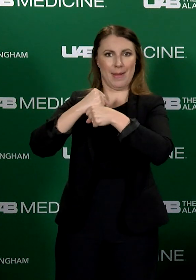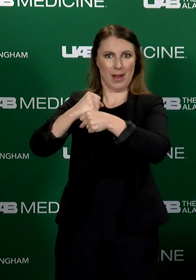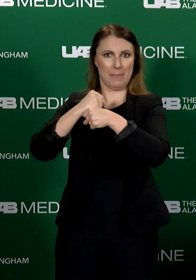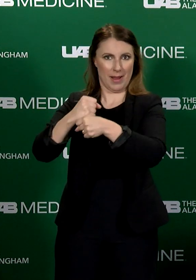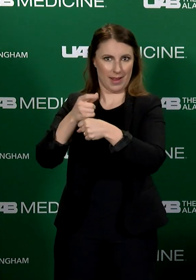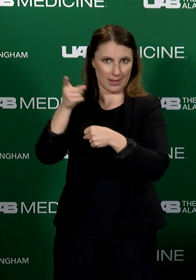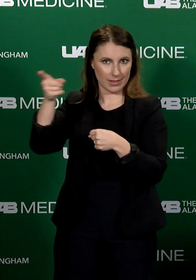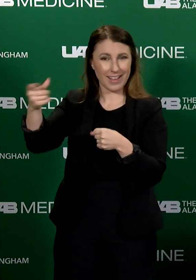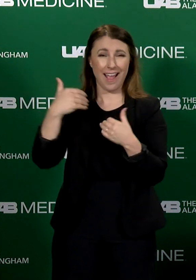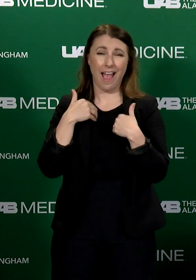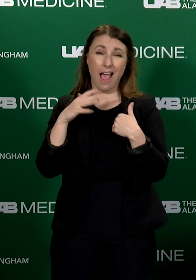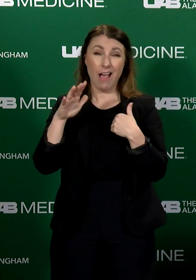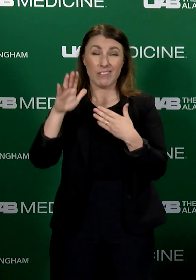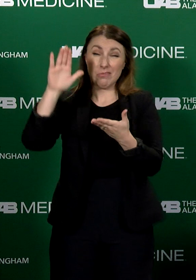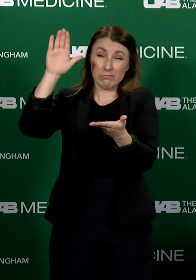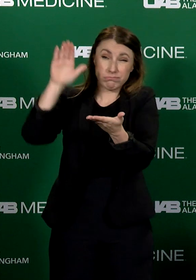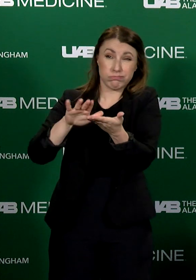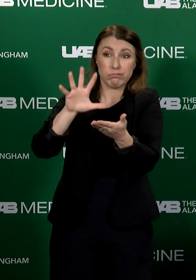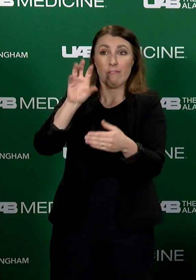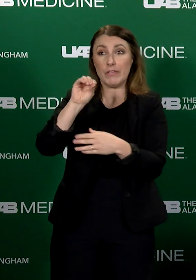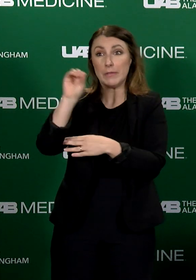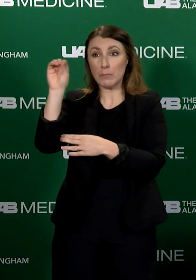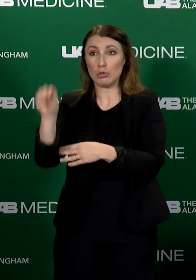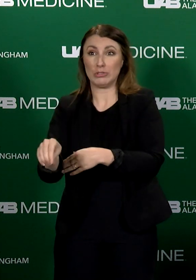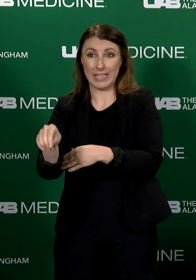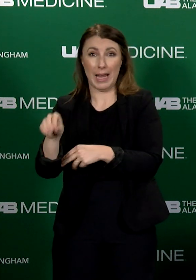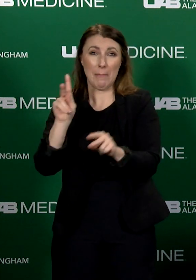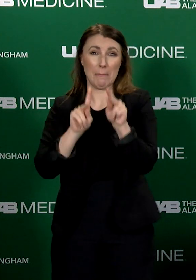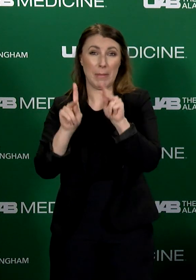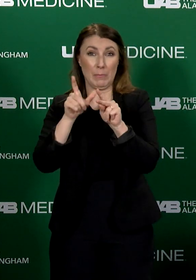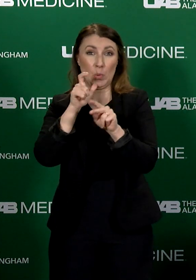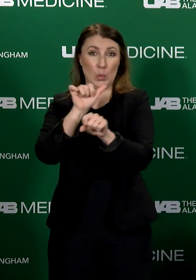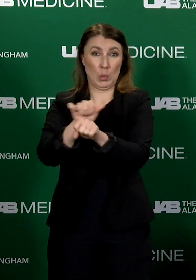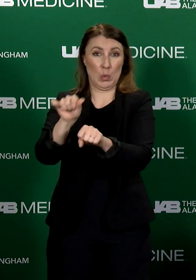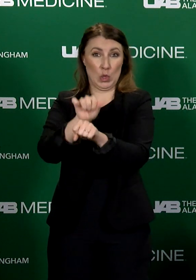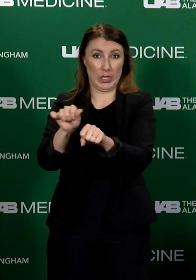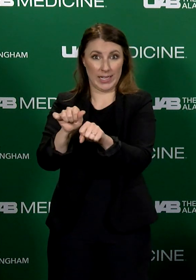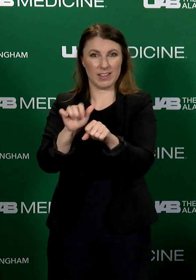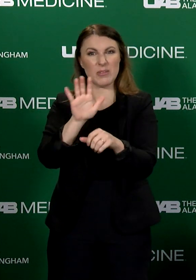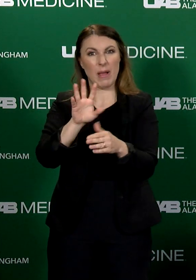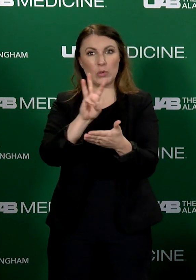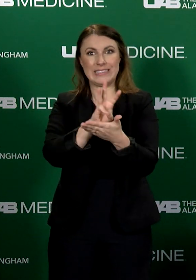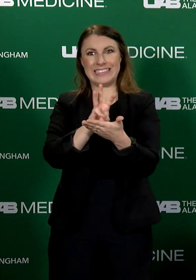their workforce has returned they are about six to eight weeks behind in